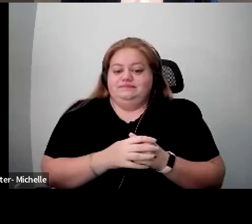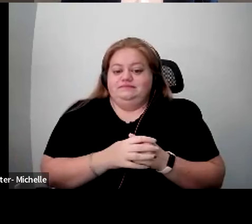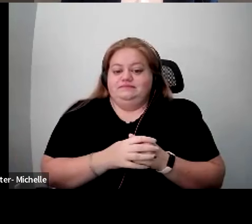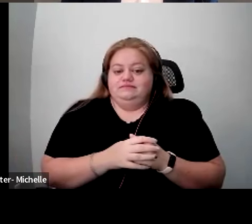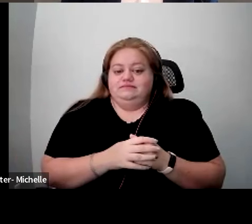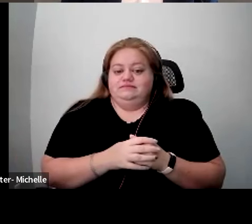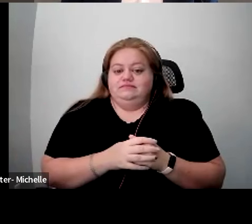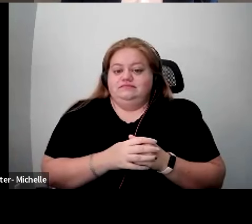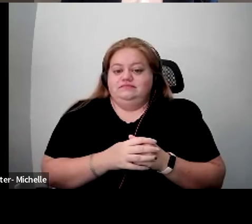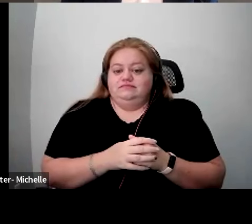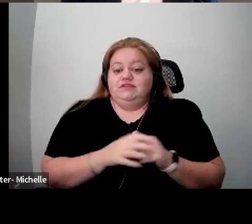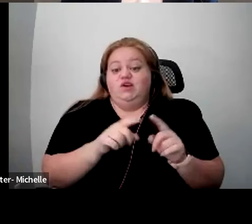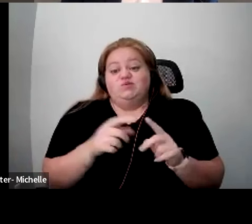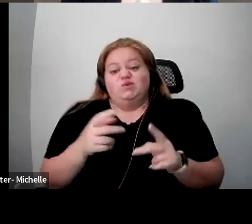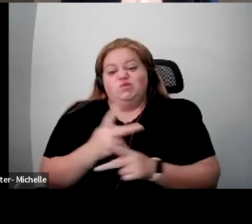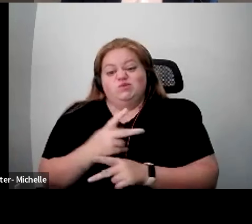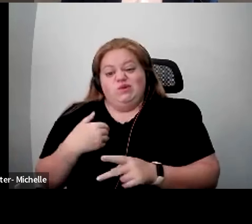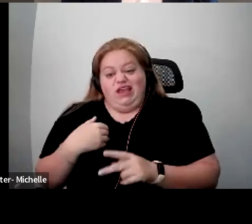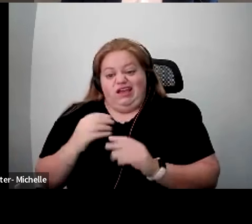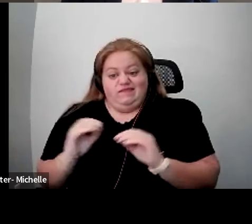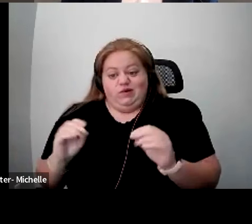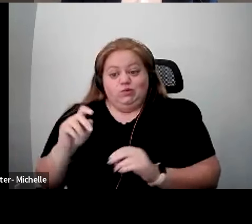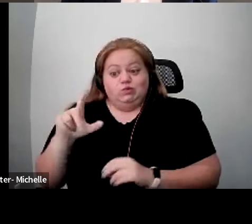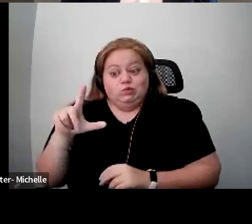Much worse, we have hardly any tools that generate.